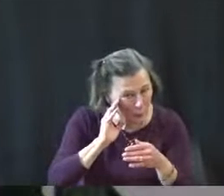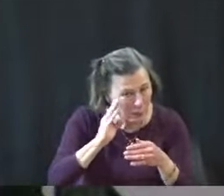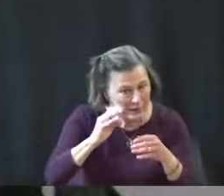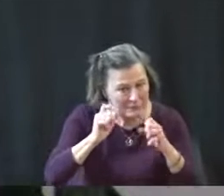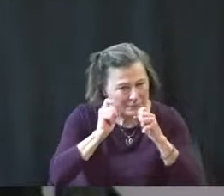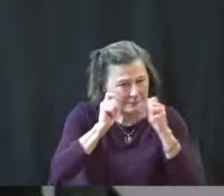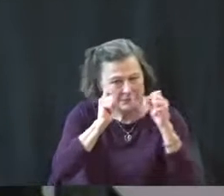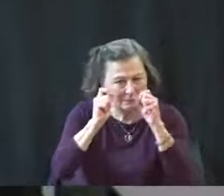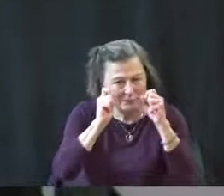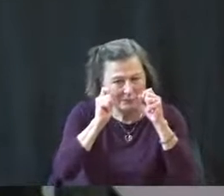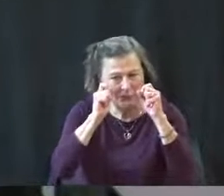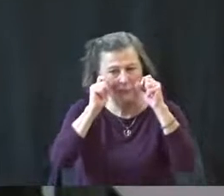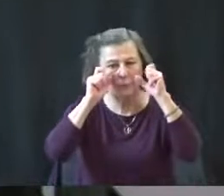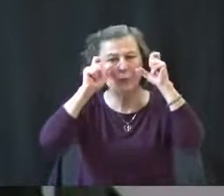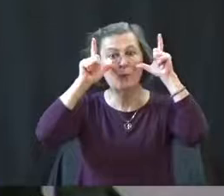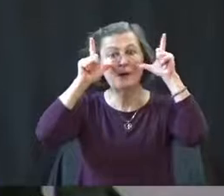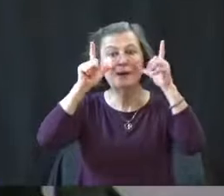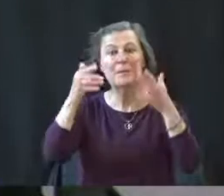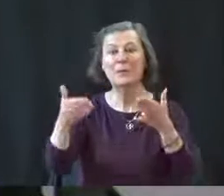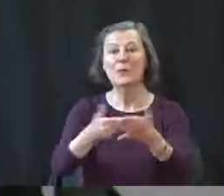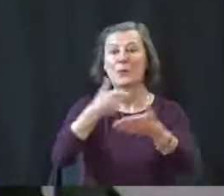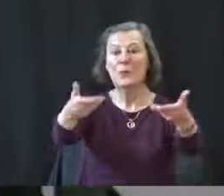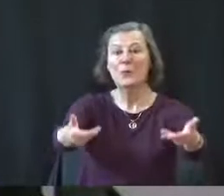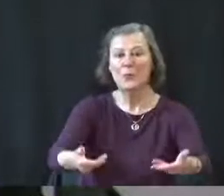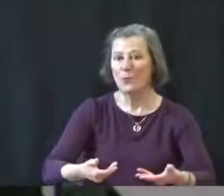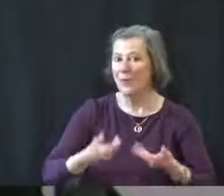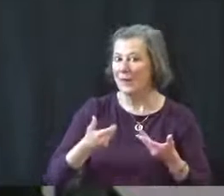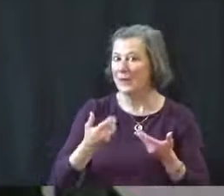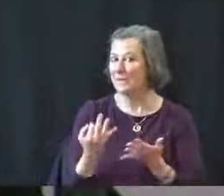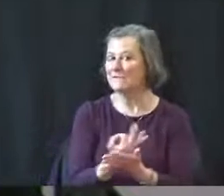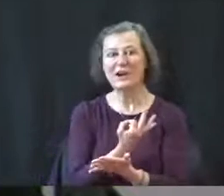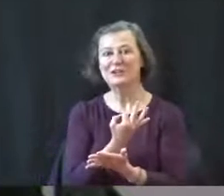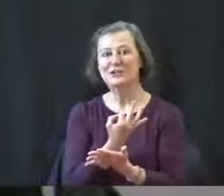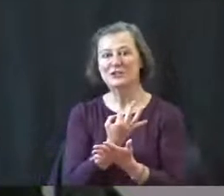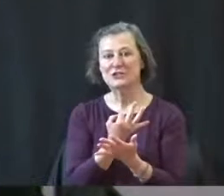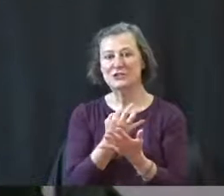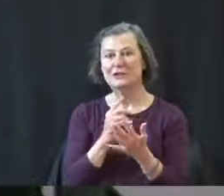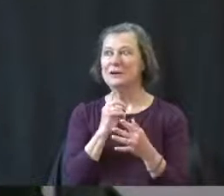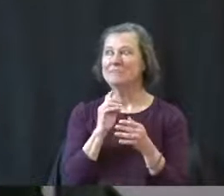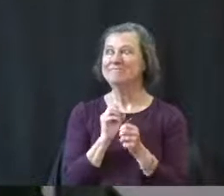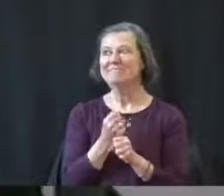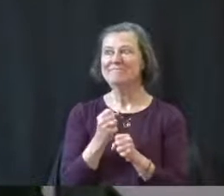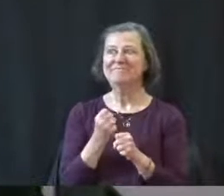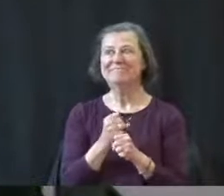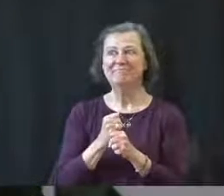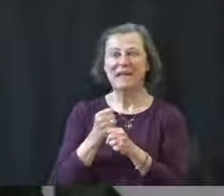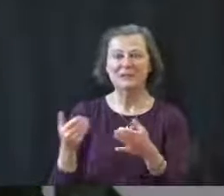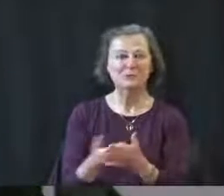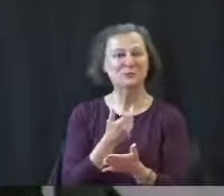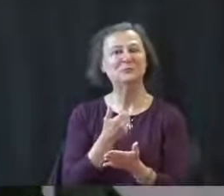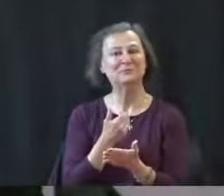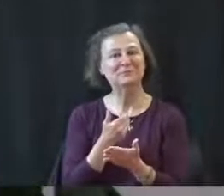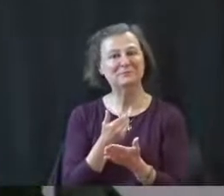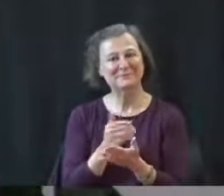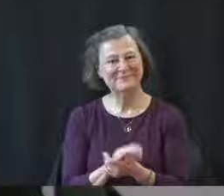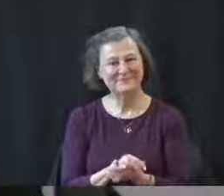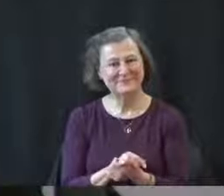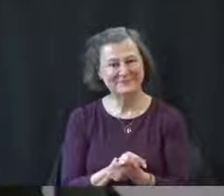to welcome what is new and fresh and restorative. You may have heard that our reopening has